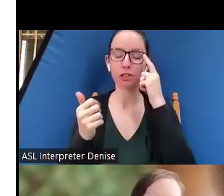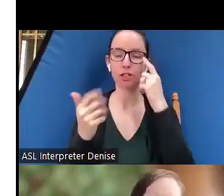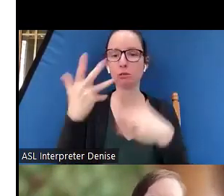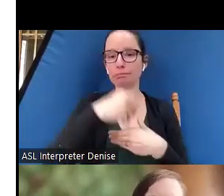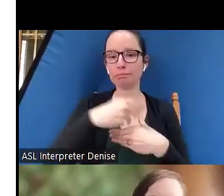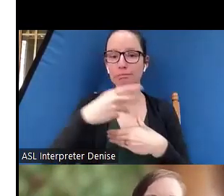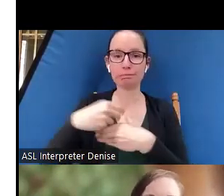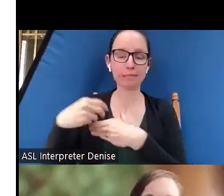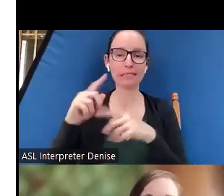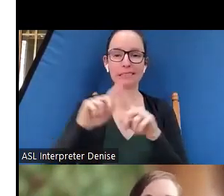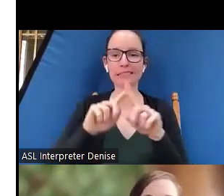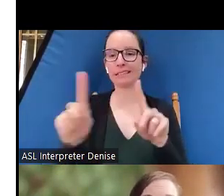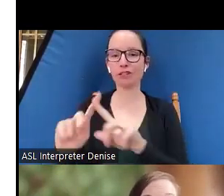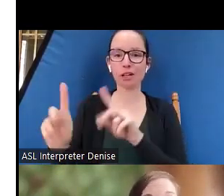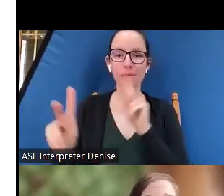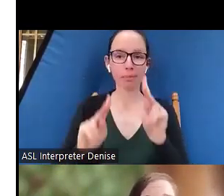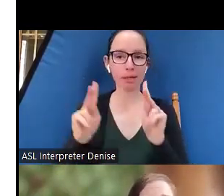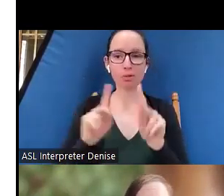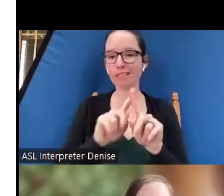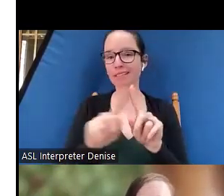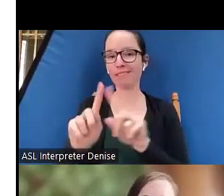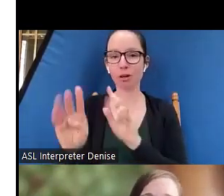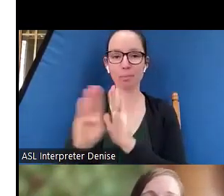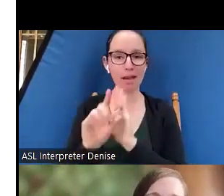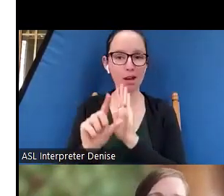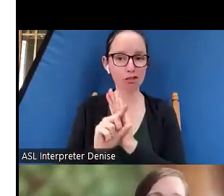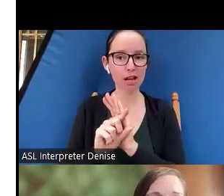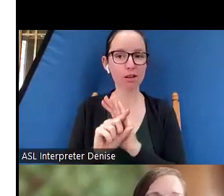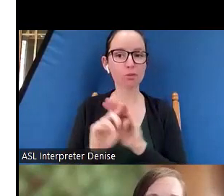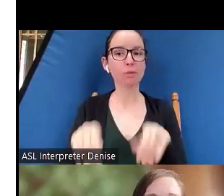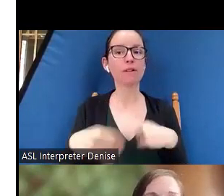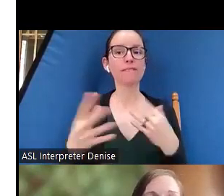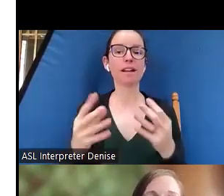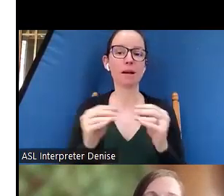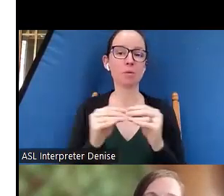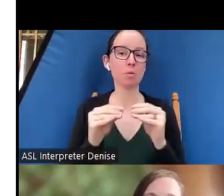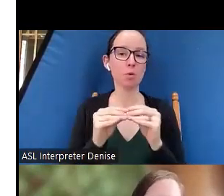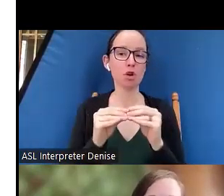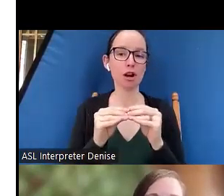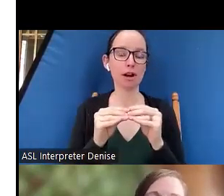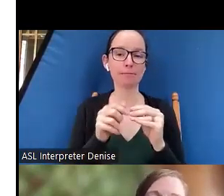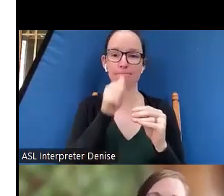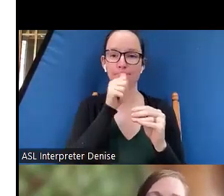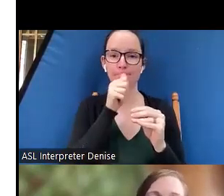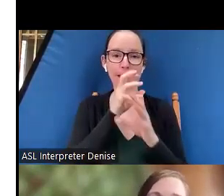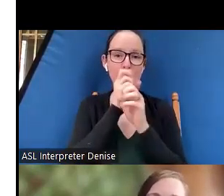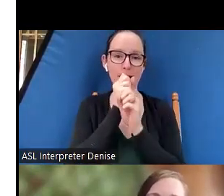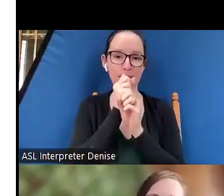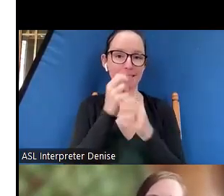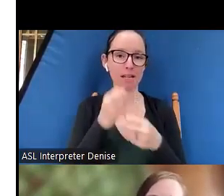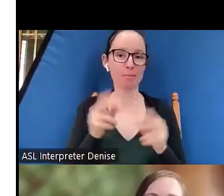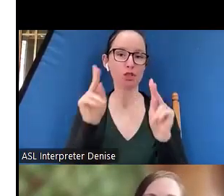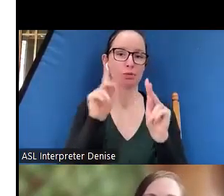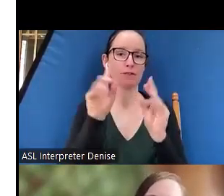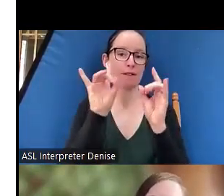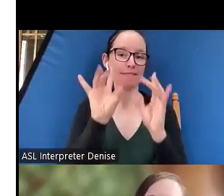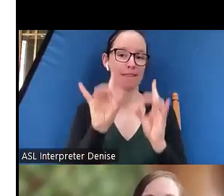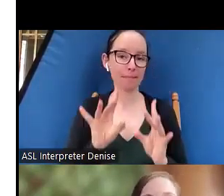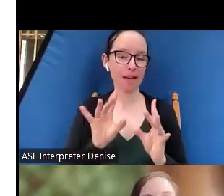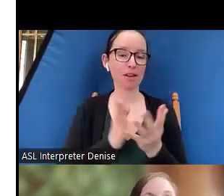backgrounds as well as providing more anonymous opportunities for feedback through team function or culture.